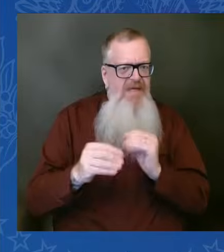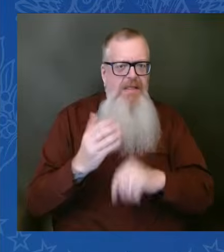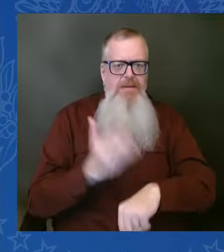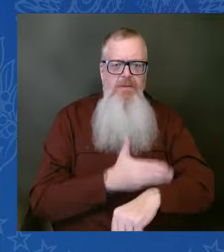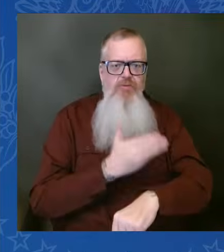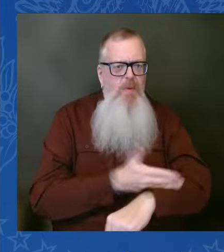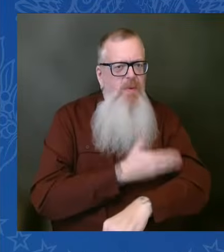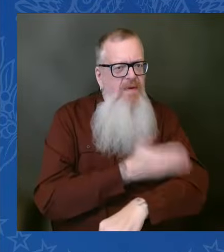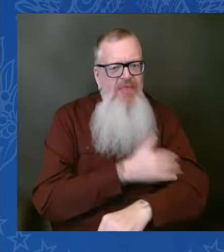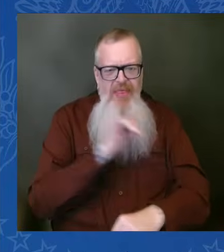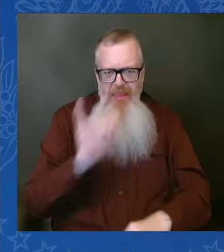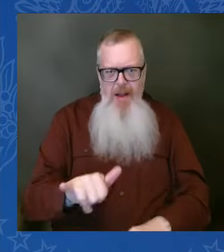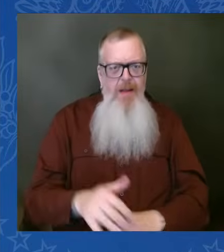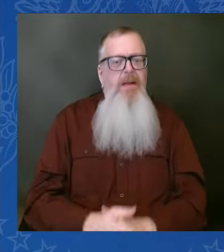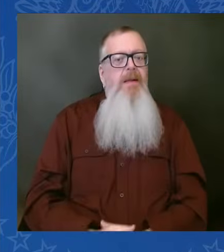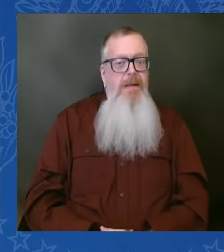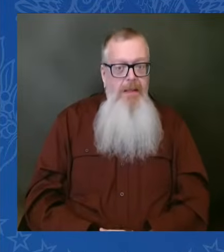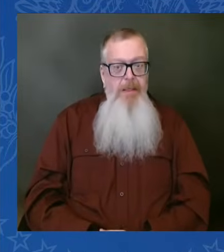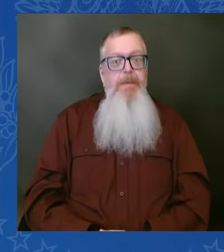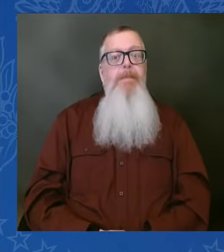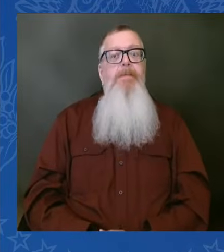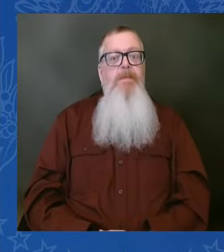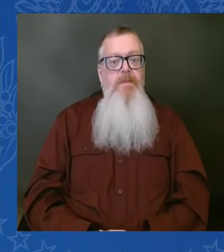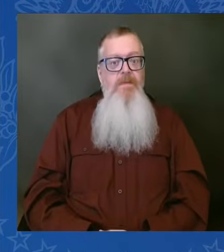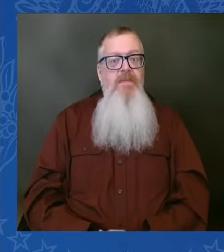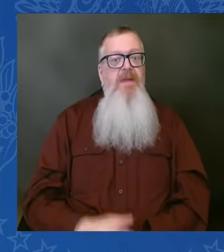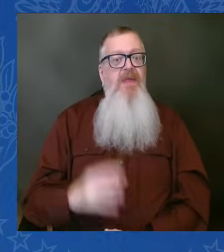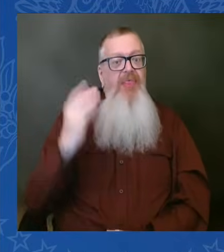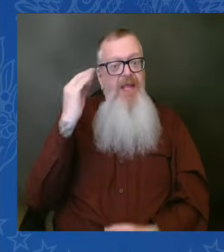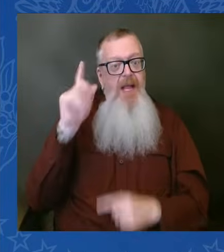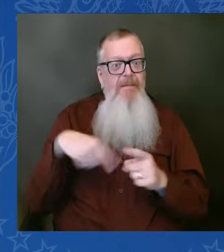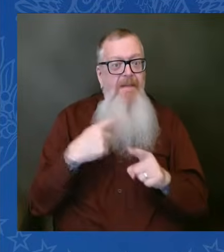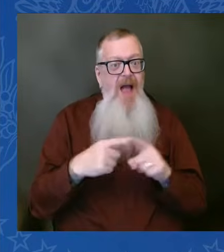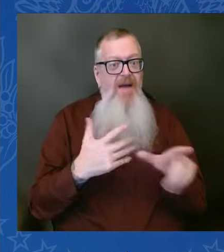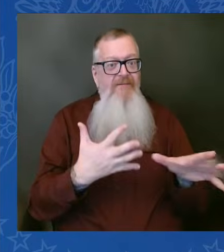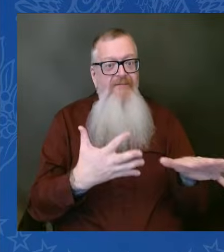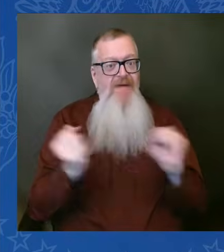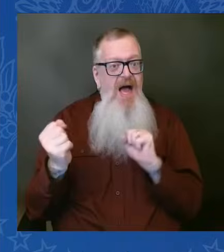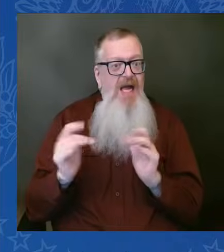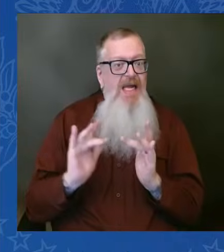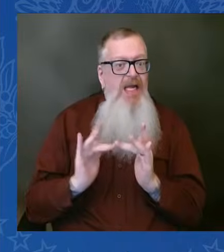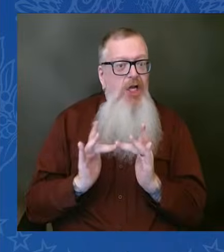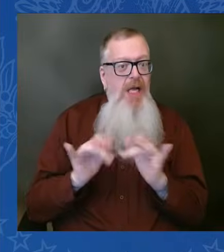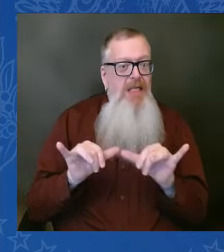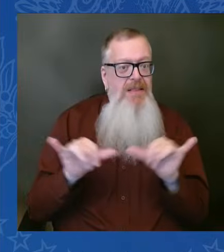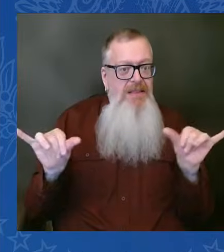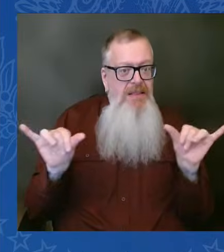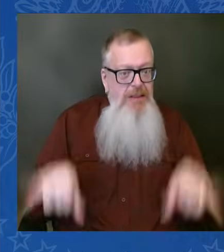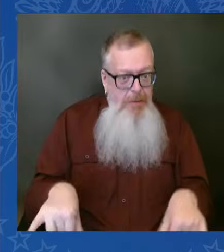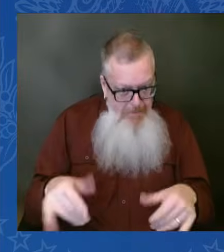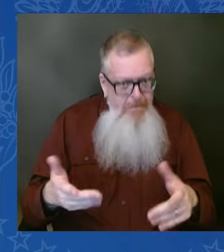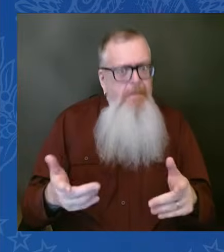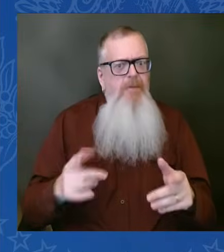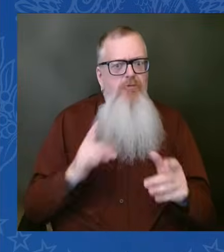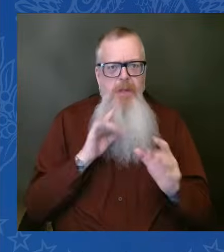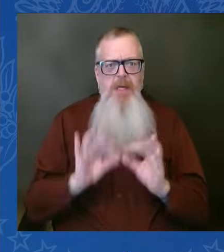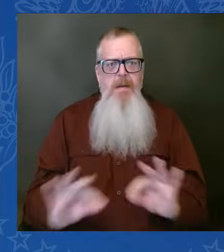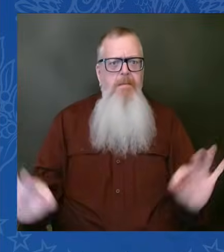if you think about the high-speed Internet systems, they’re as consequential to farmers as electricity was during the --